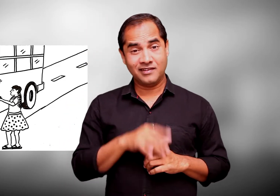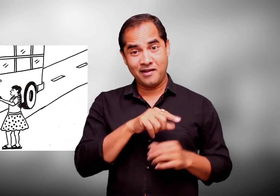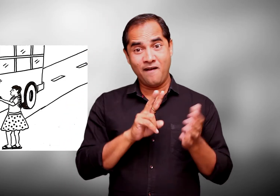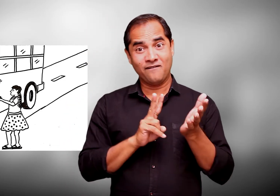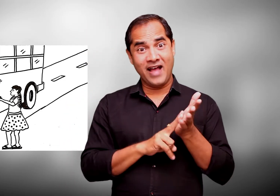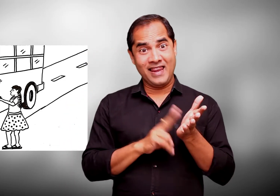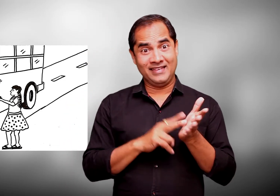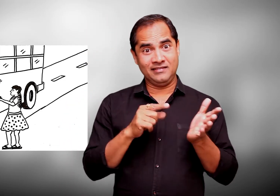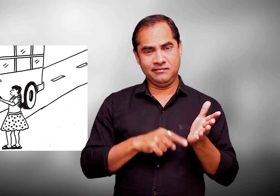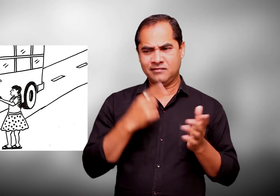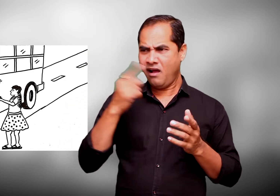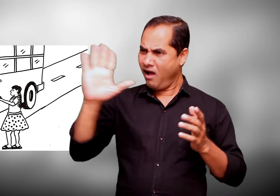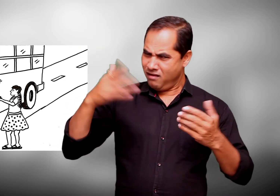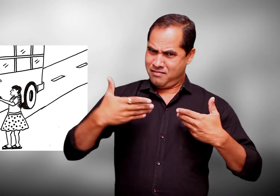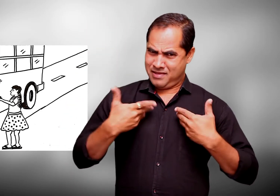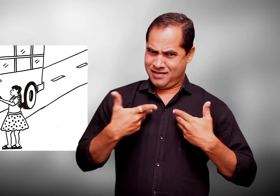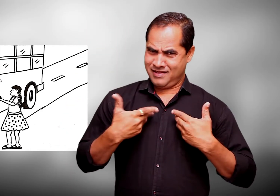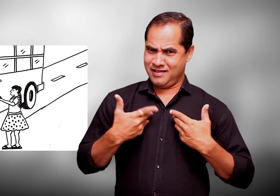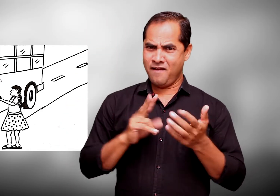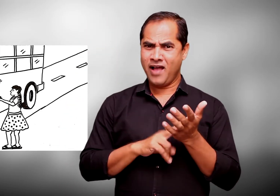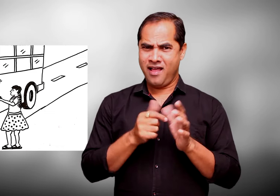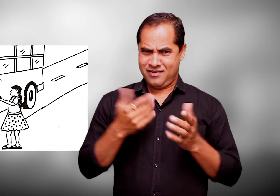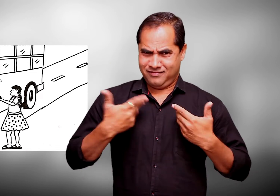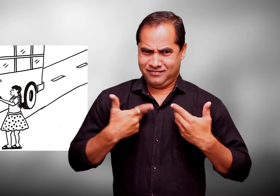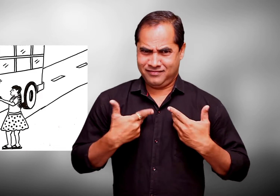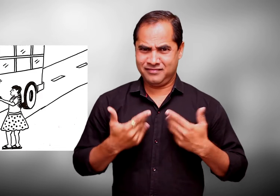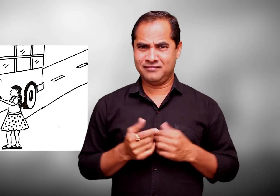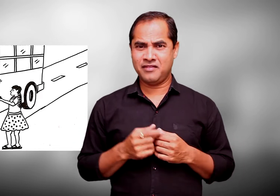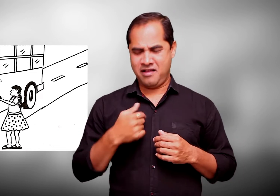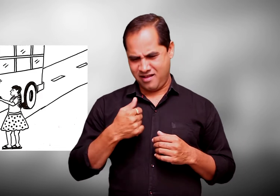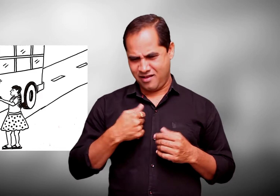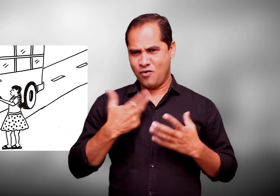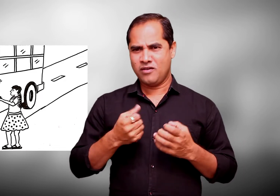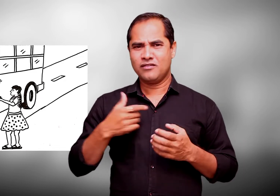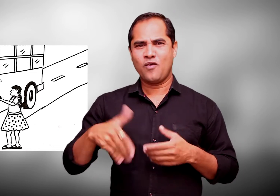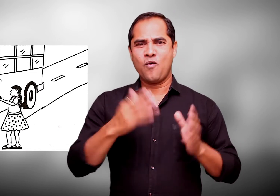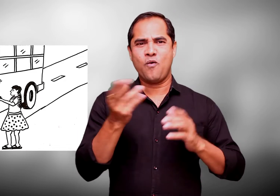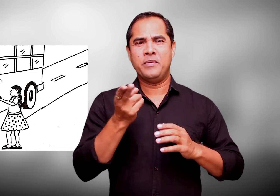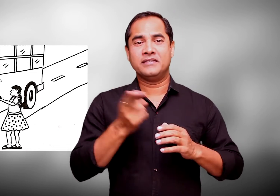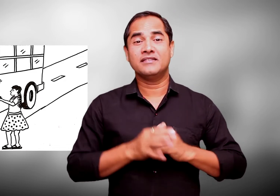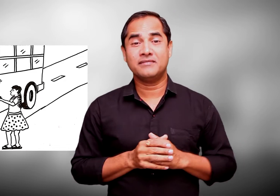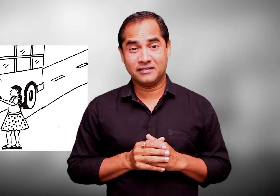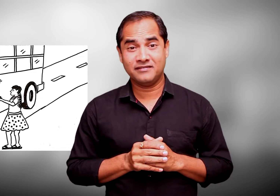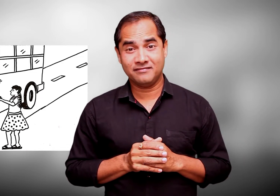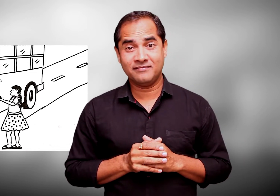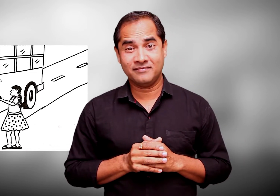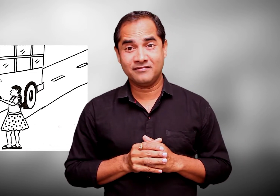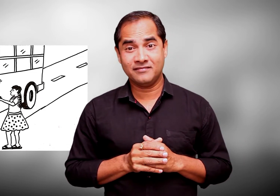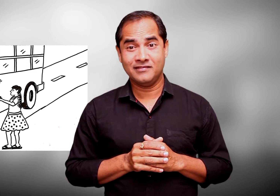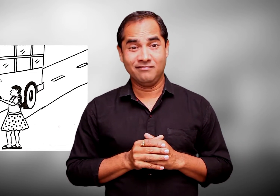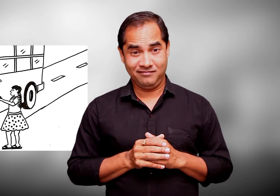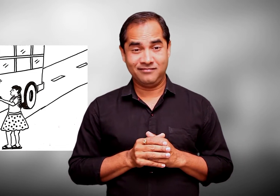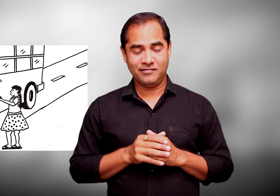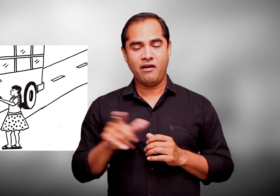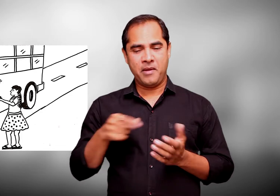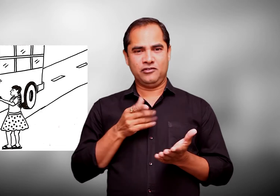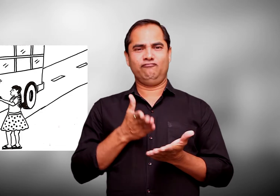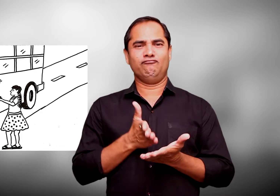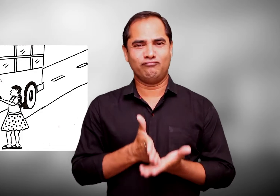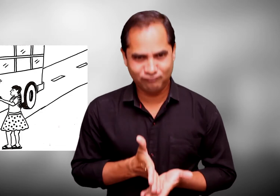'It's me' - shouted Valli 'I'm the one who has to get on'